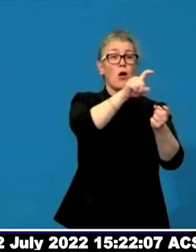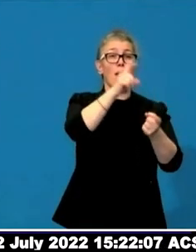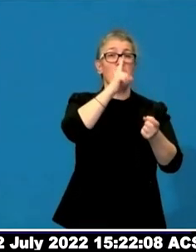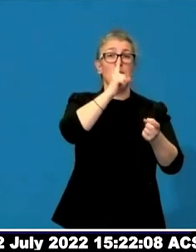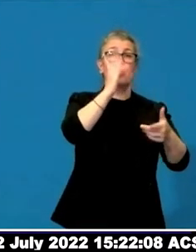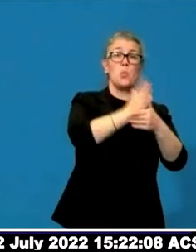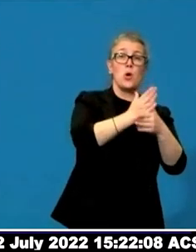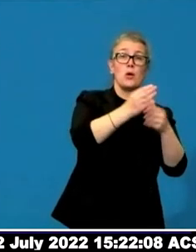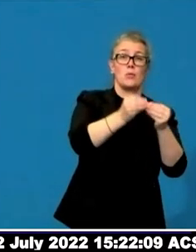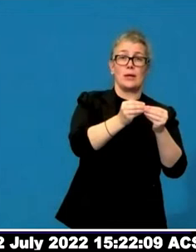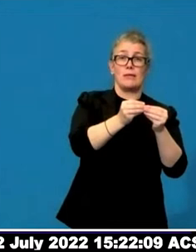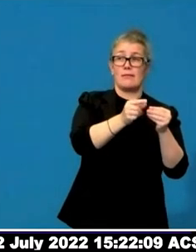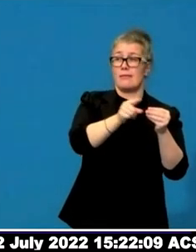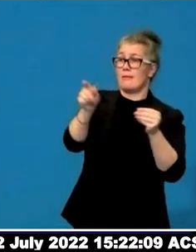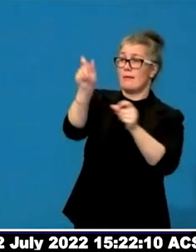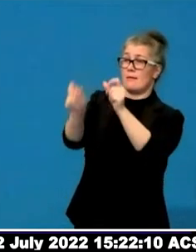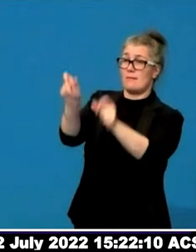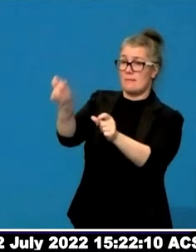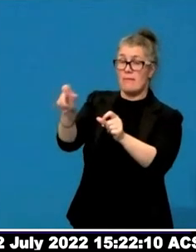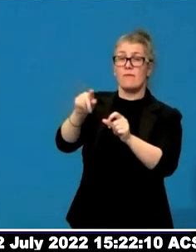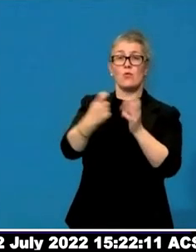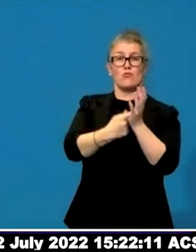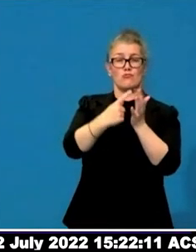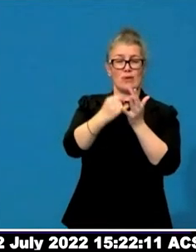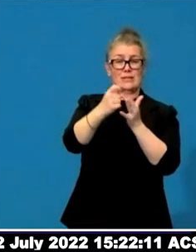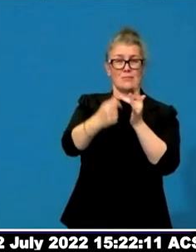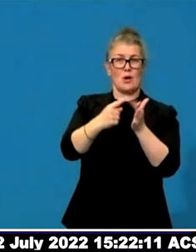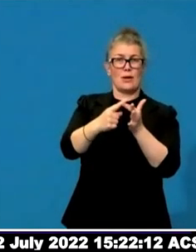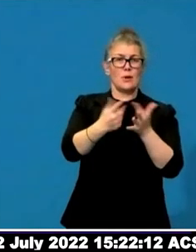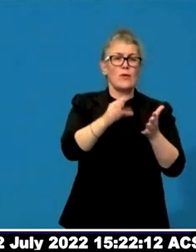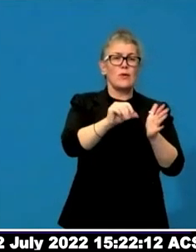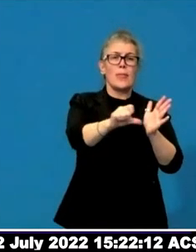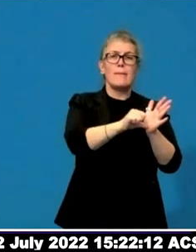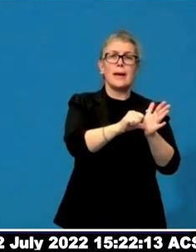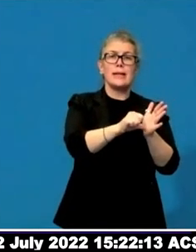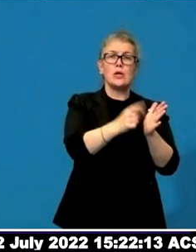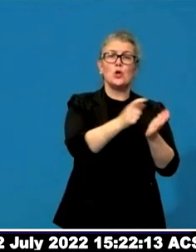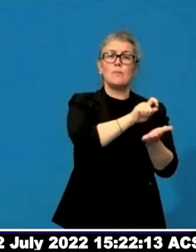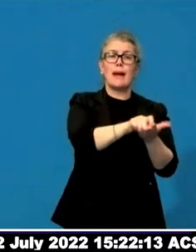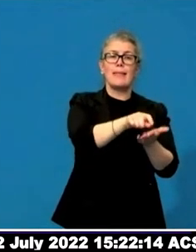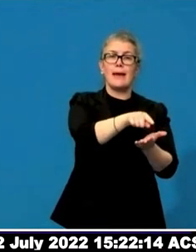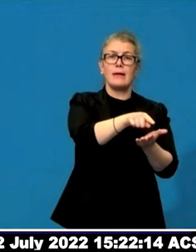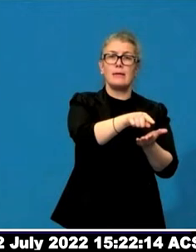And where does the money for the respite care come from? Who pays you for that? The NDIA.